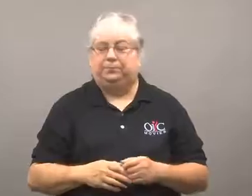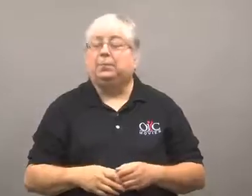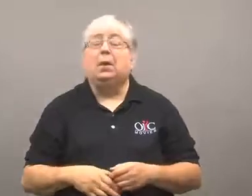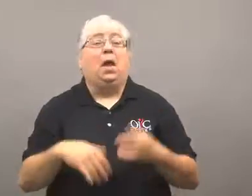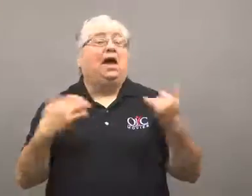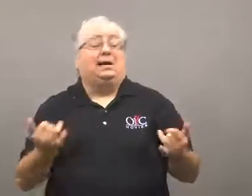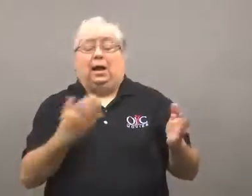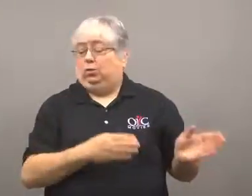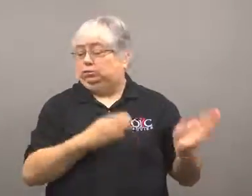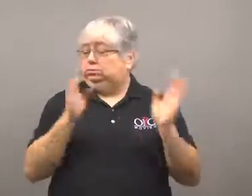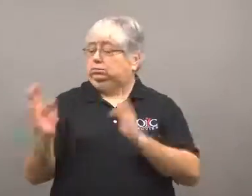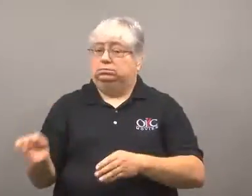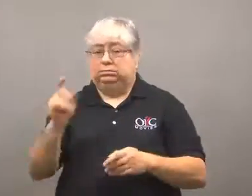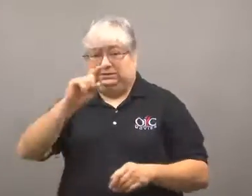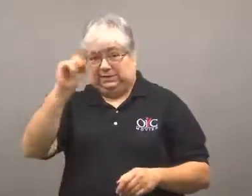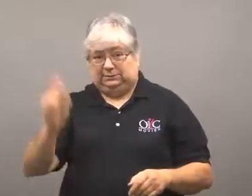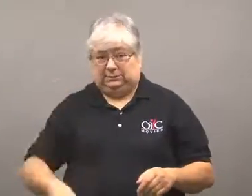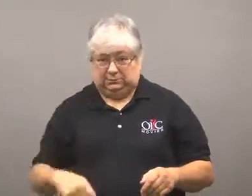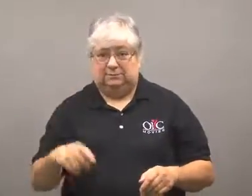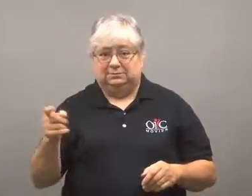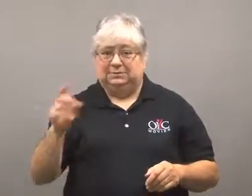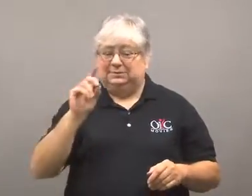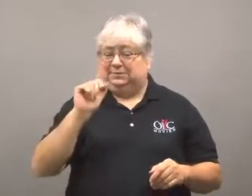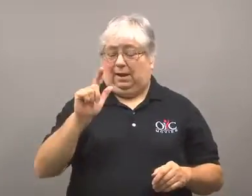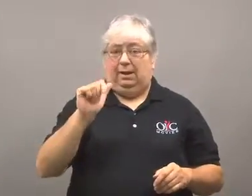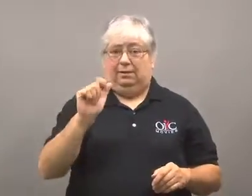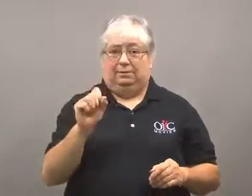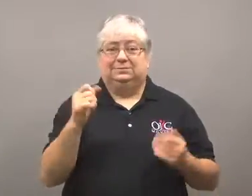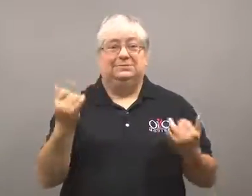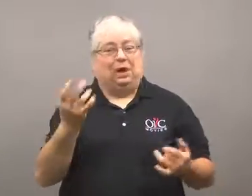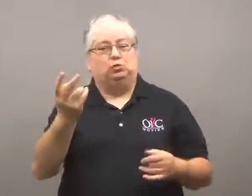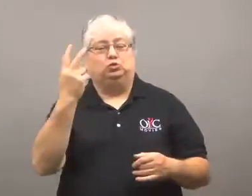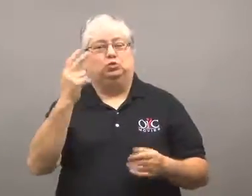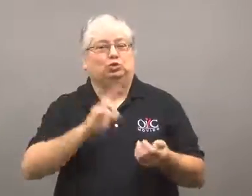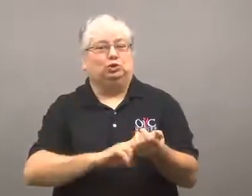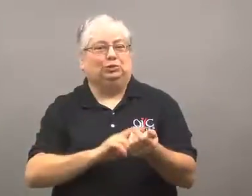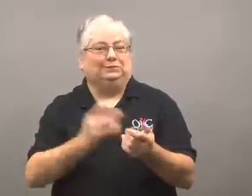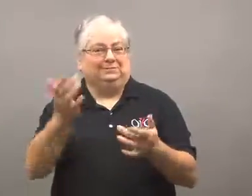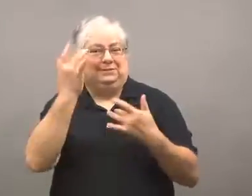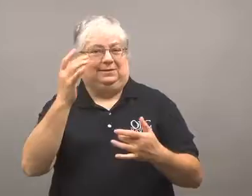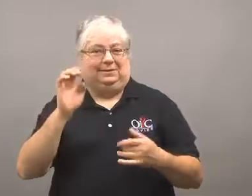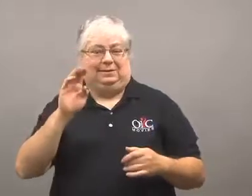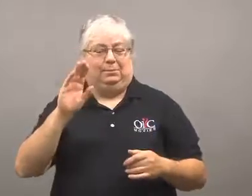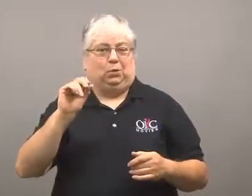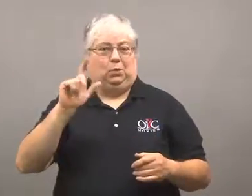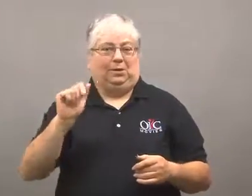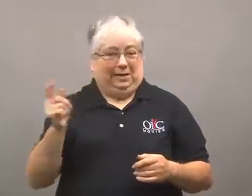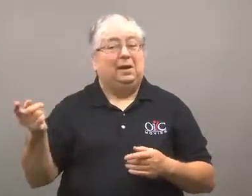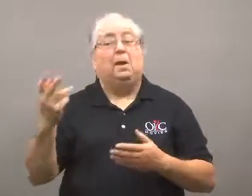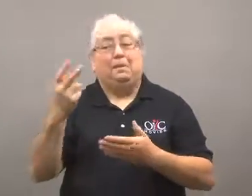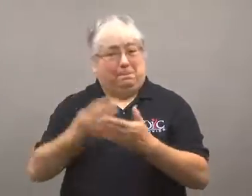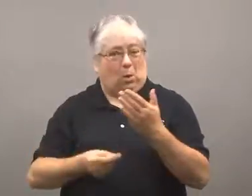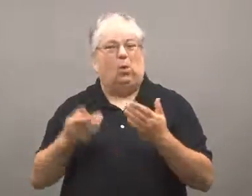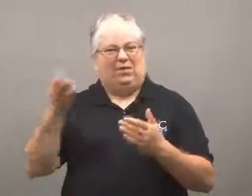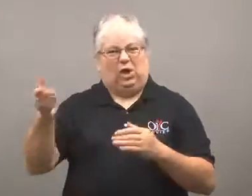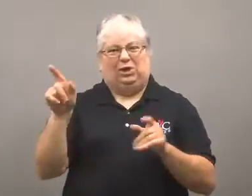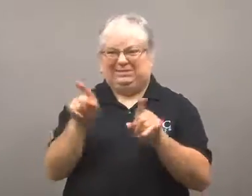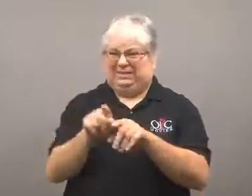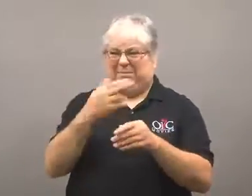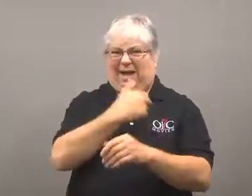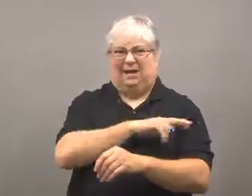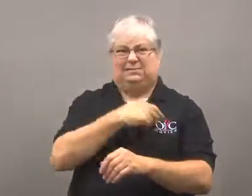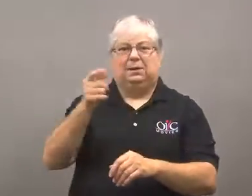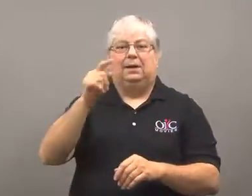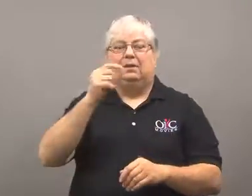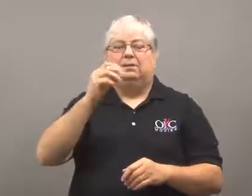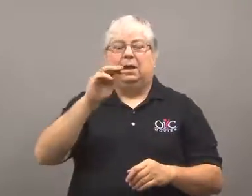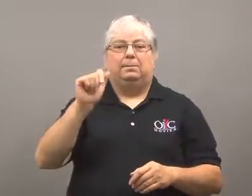As for Dallas, two nurses have come down with Ebola.